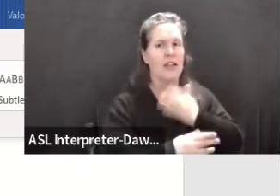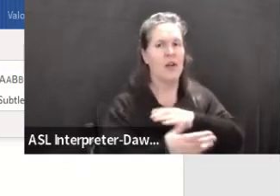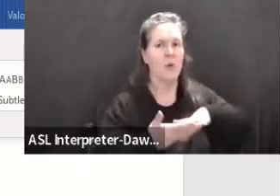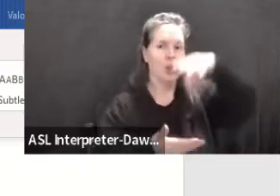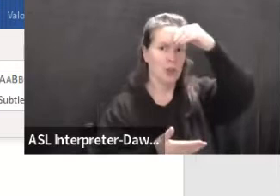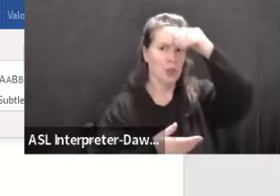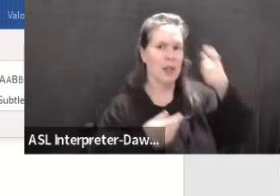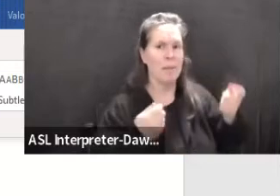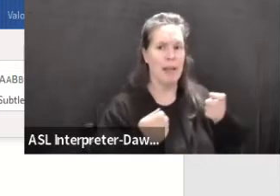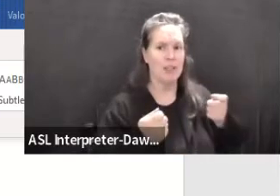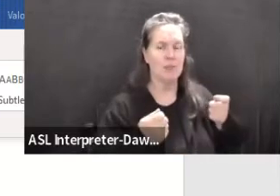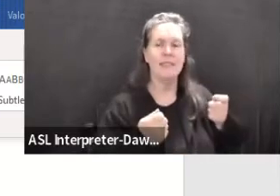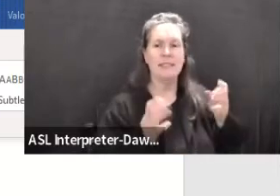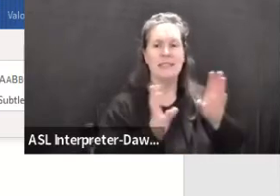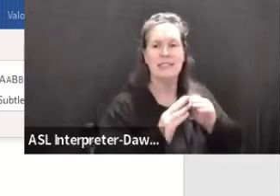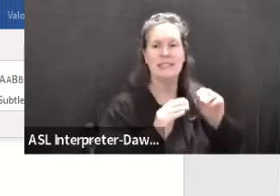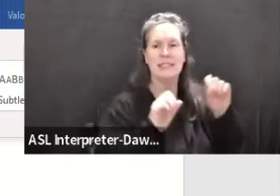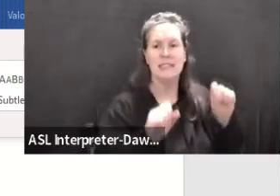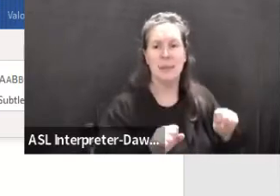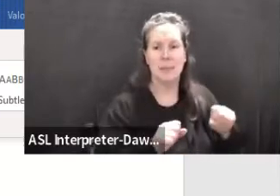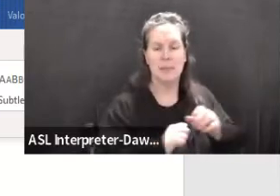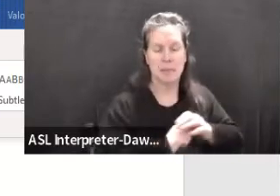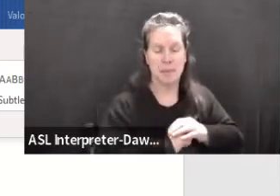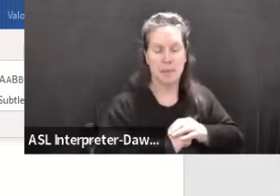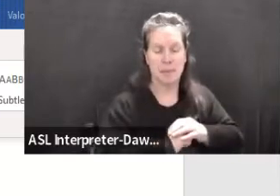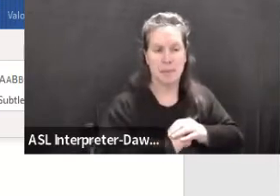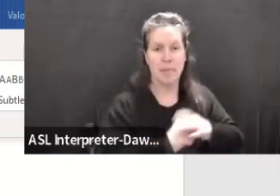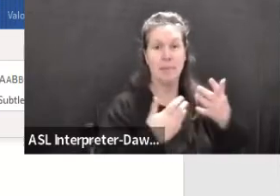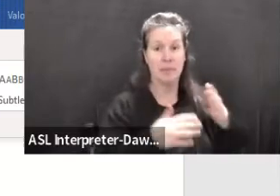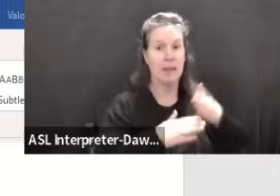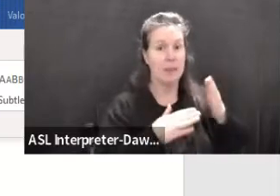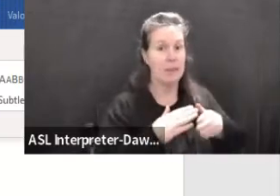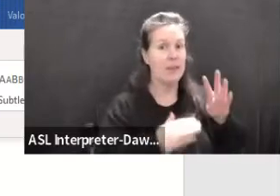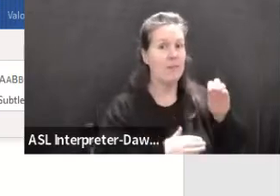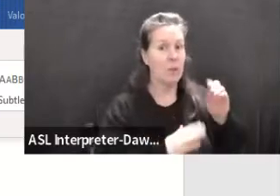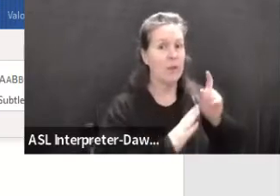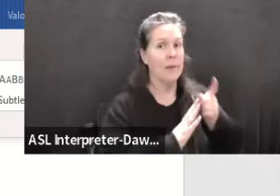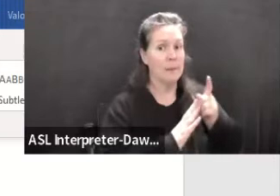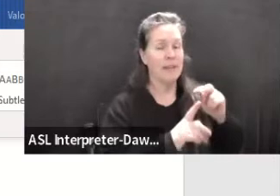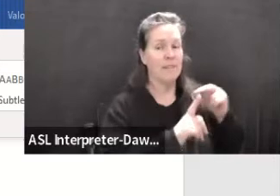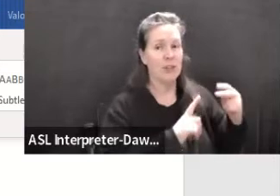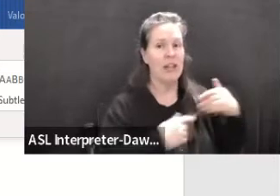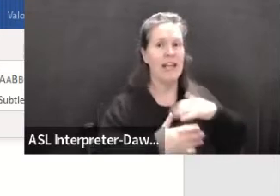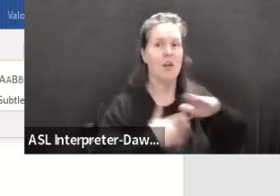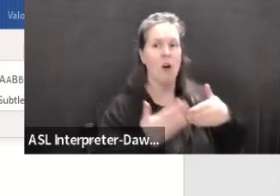So we have already completed a 40 minute version that has all five of those content areas in it